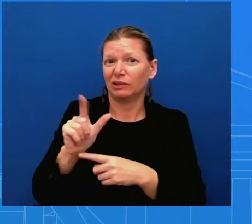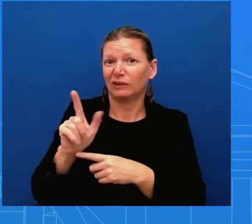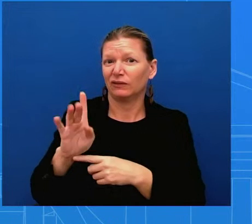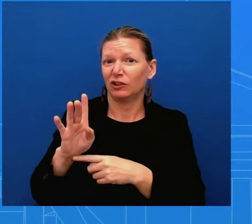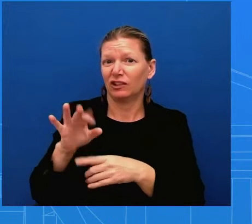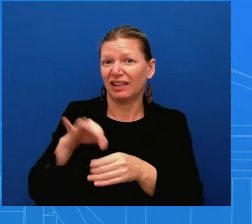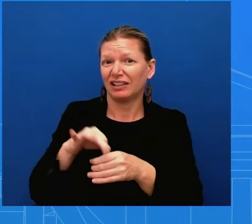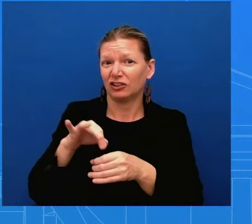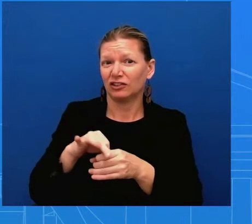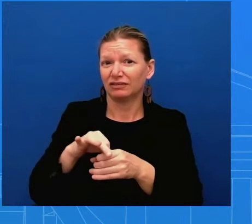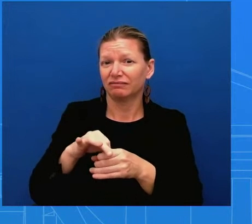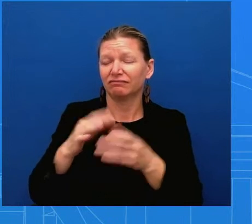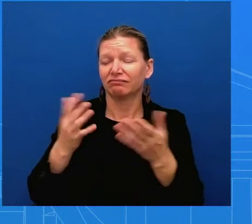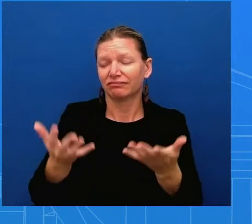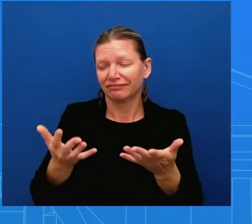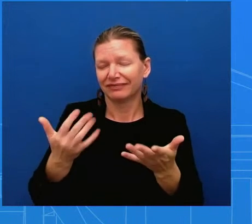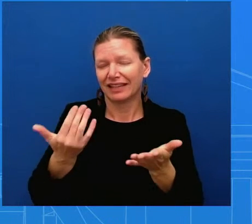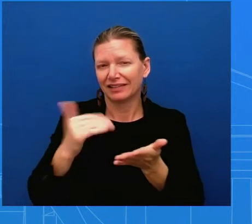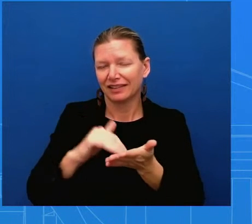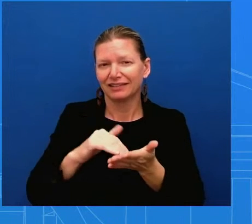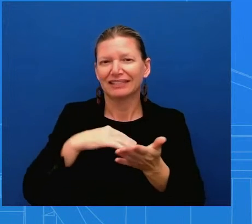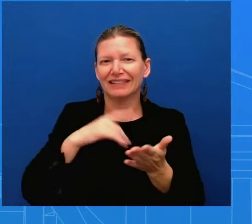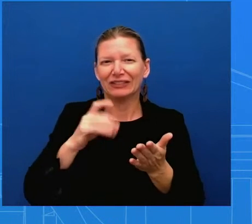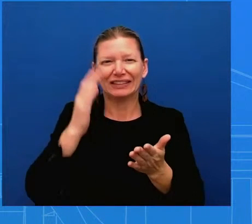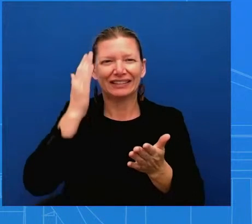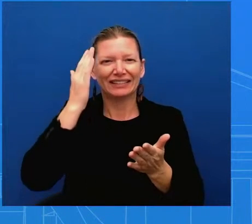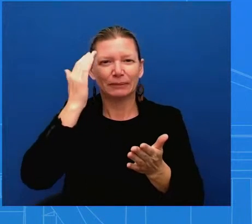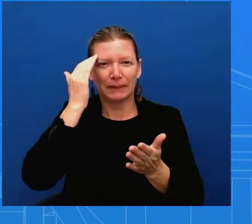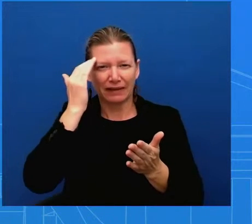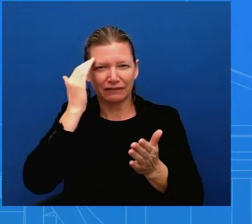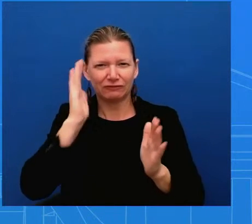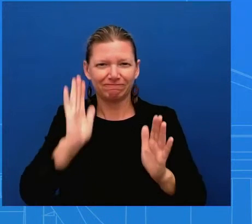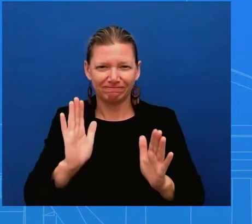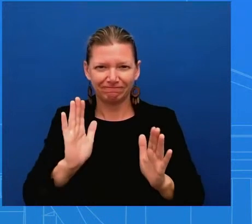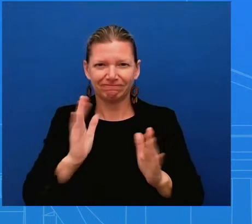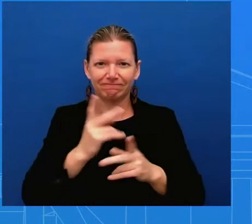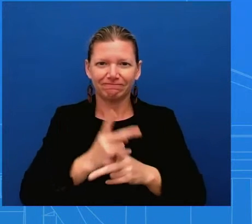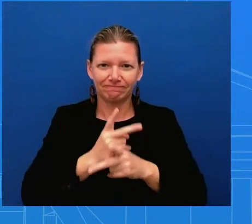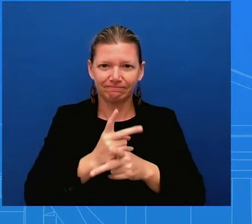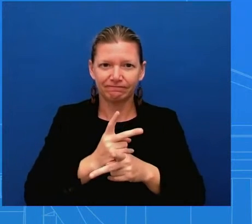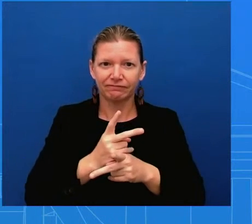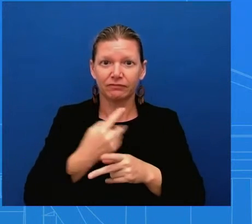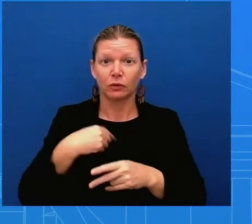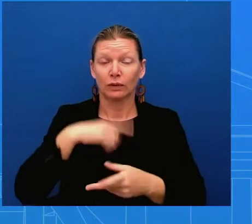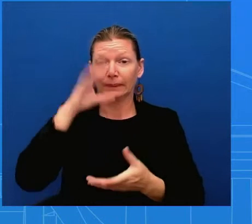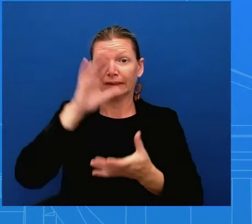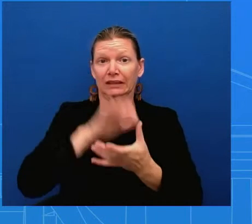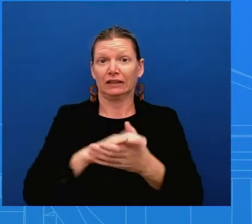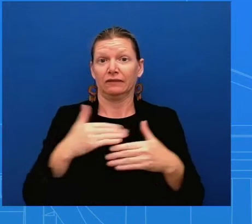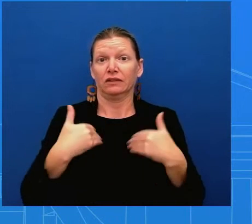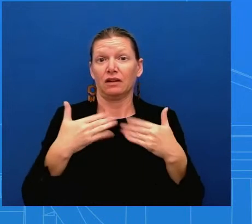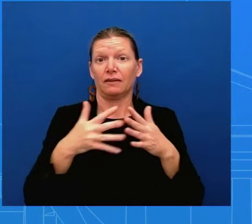we believe that young Americans support -- support the President's agenda more broadly -- right? in overwhelming way.